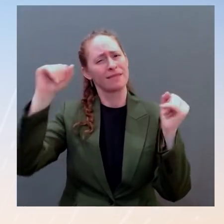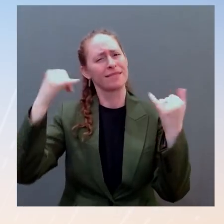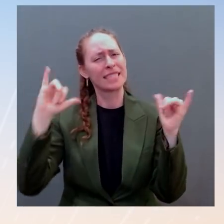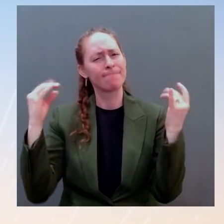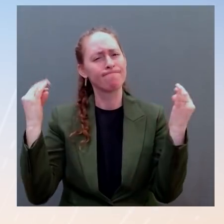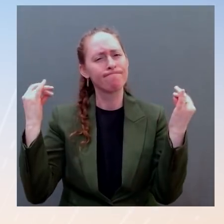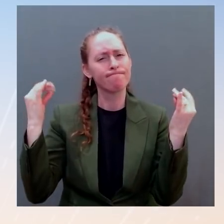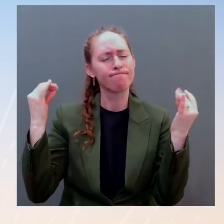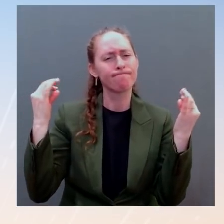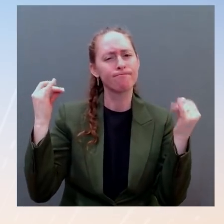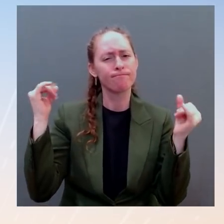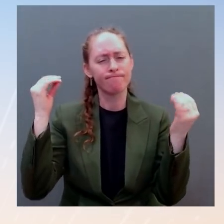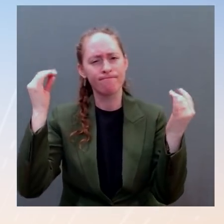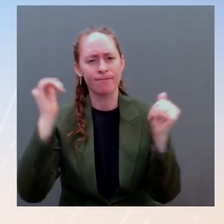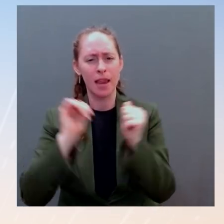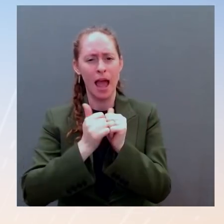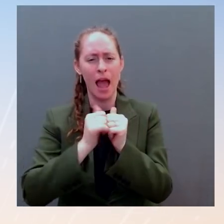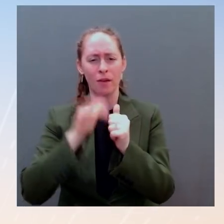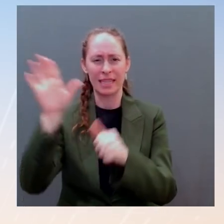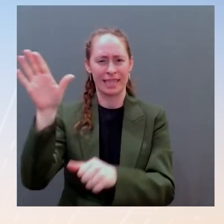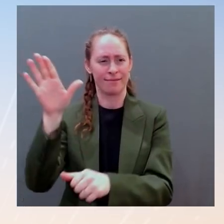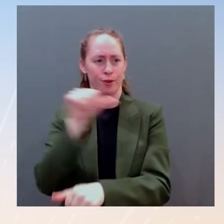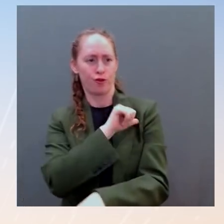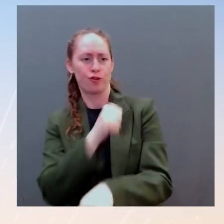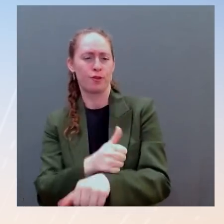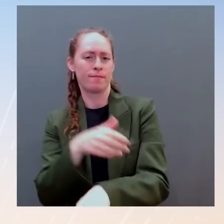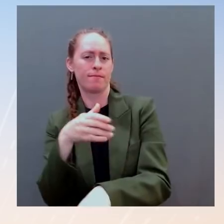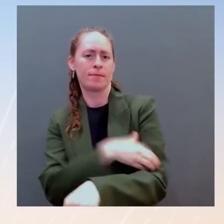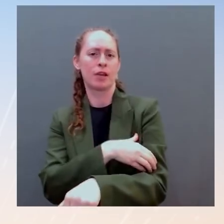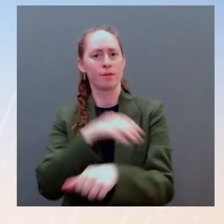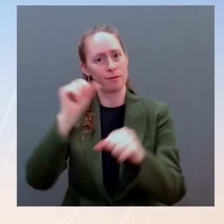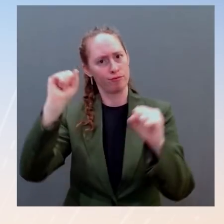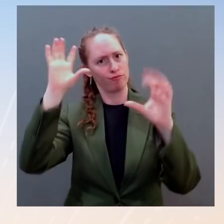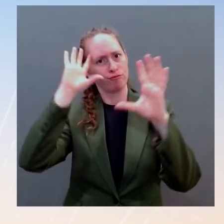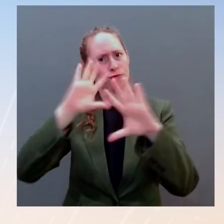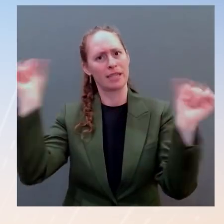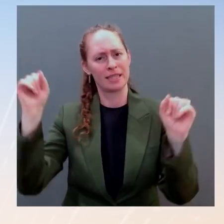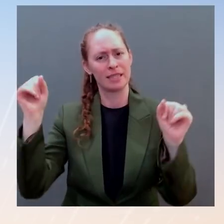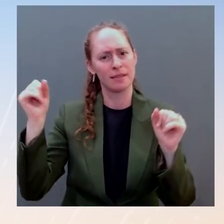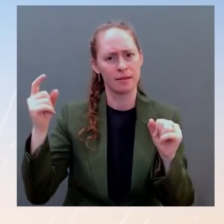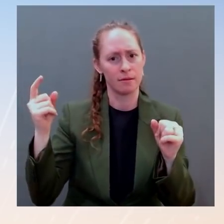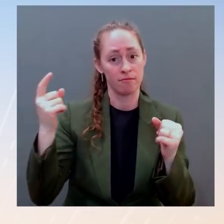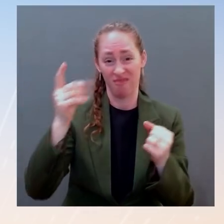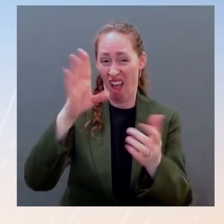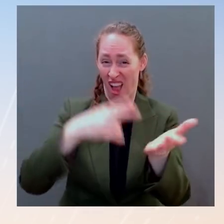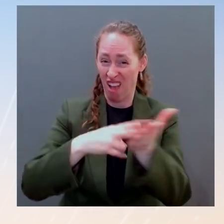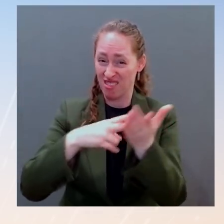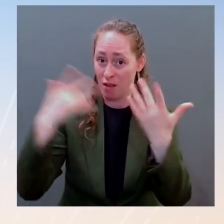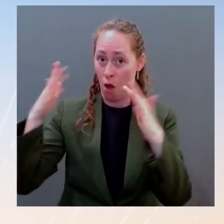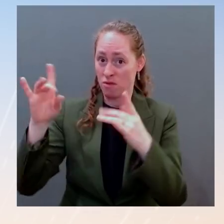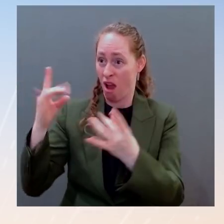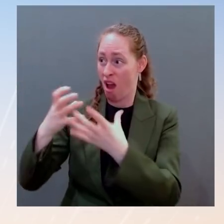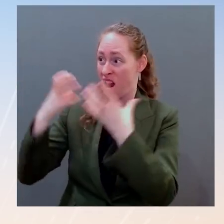I think he's done more than any other president using executive authority. Go ahead. The Press: Thanks, Jen. Two questions for you. President Biden made his first endorsement